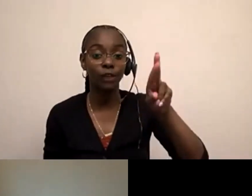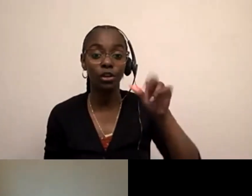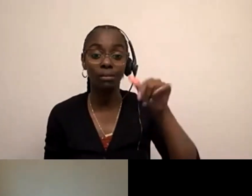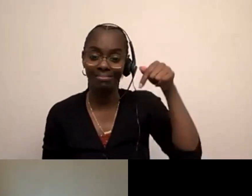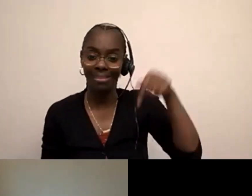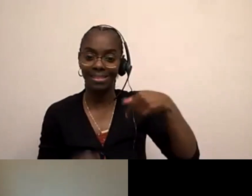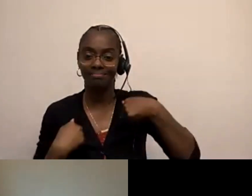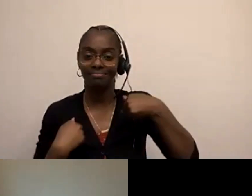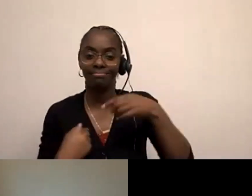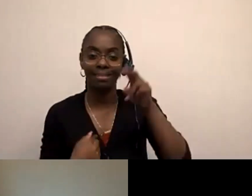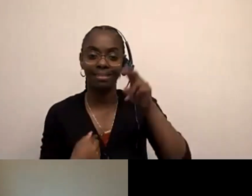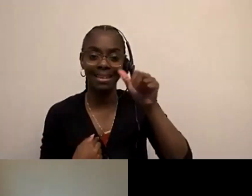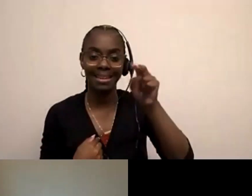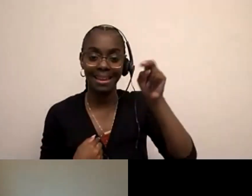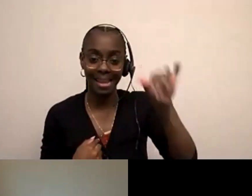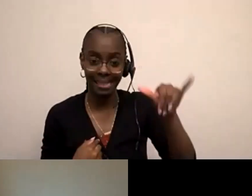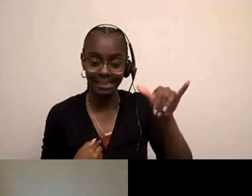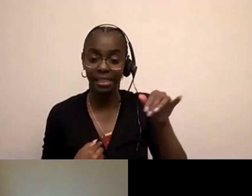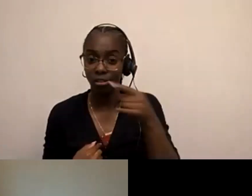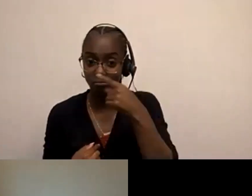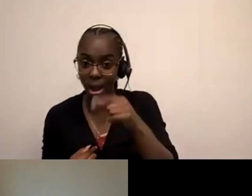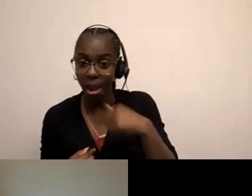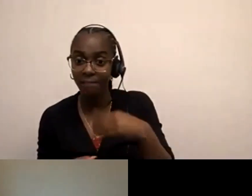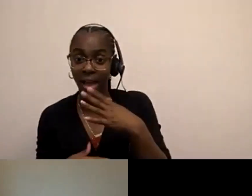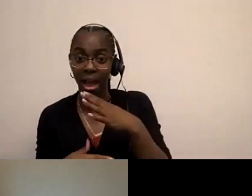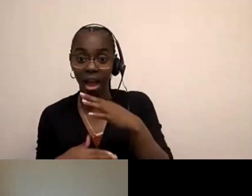FINISH UP? JENNIFER: SURE.